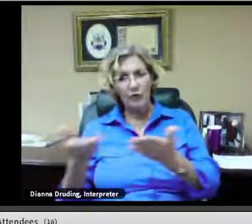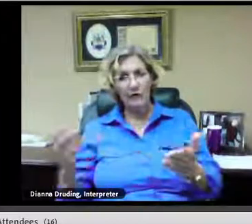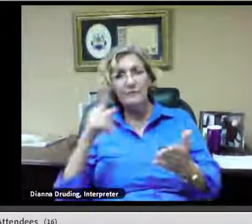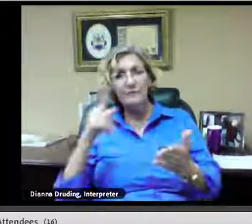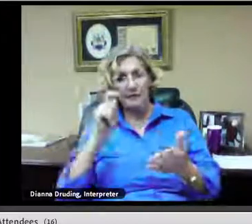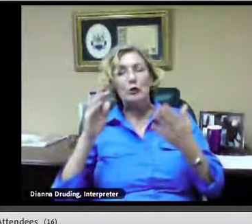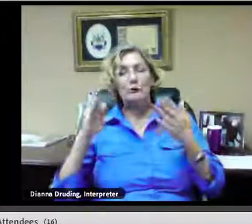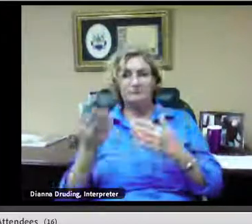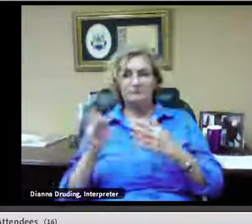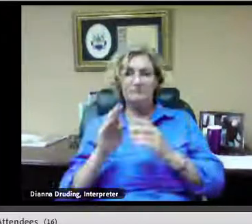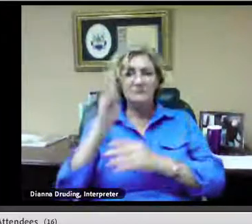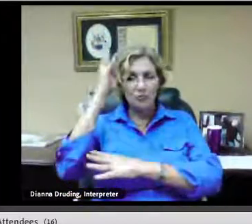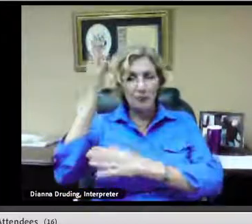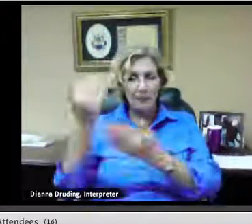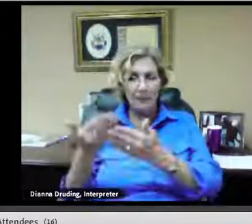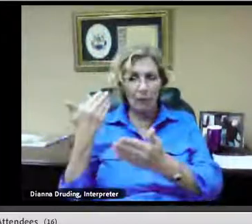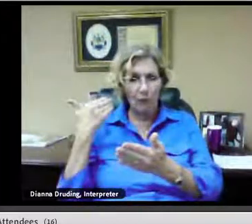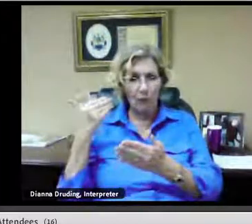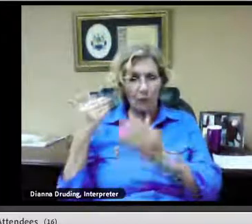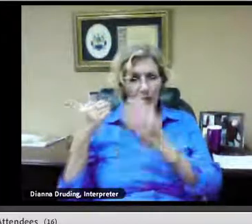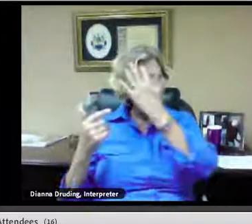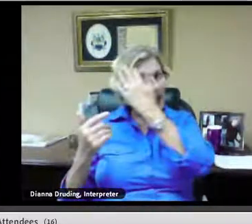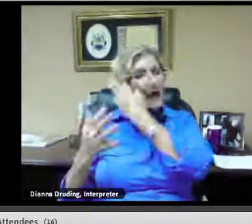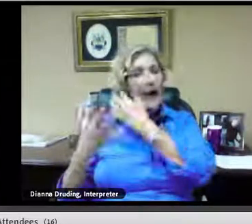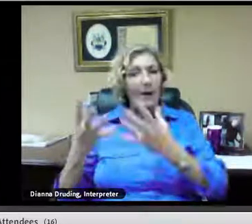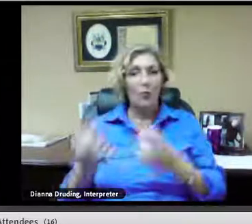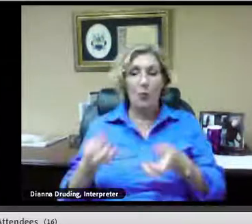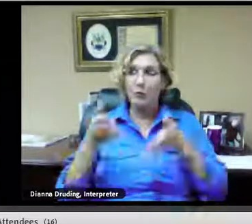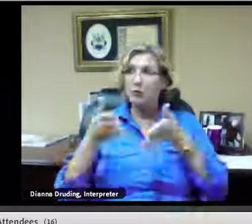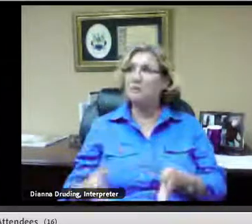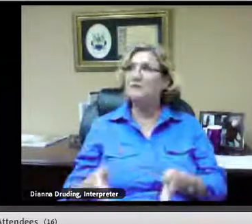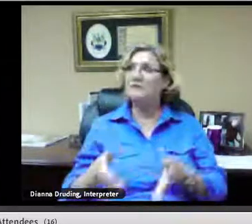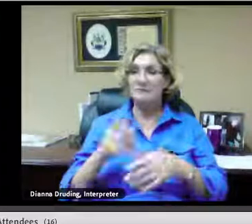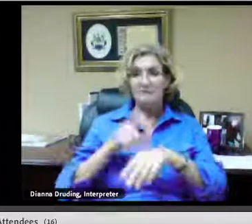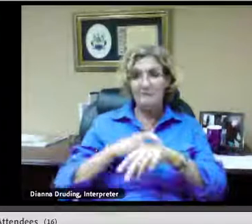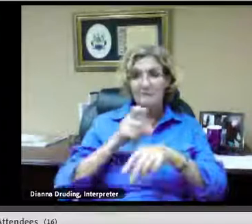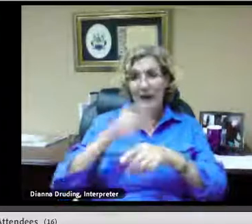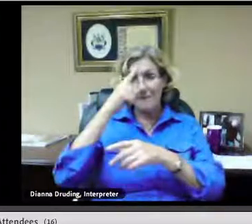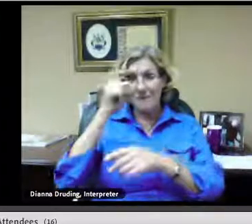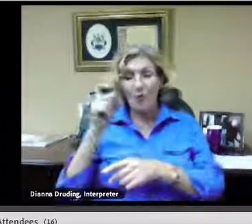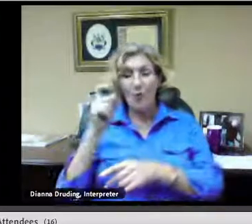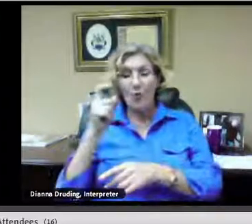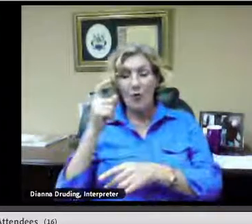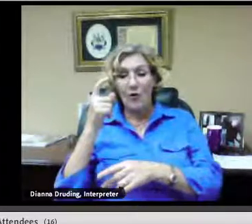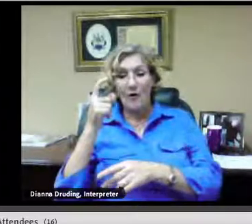if you have if you want to put those in there. Again, you know, I love the phrase keep calm and make it accessible.